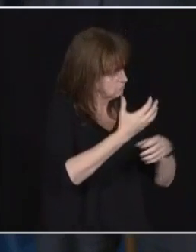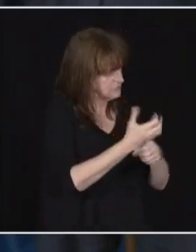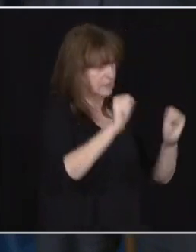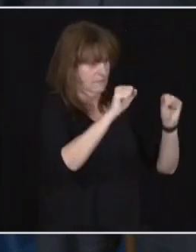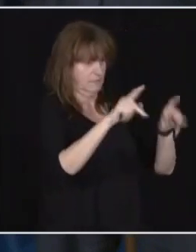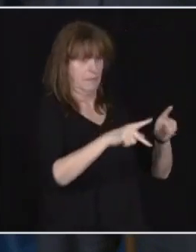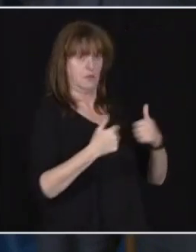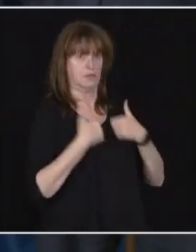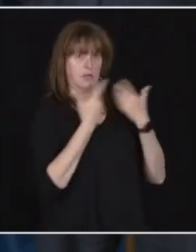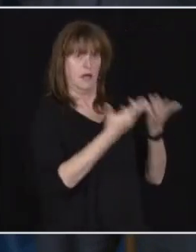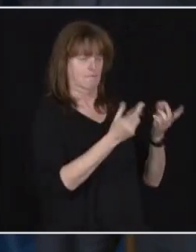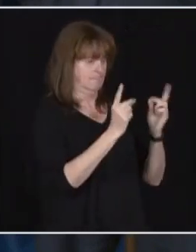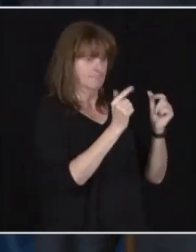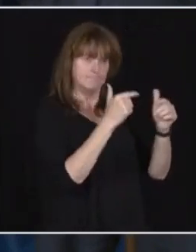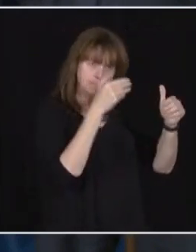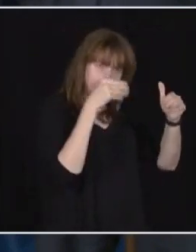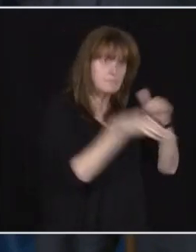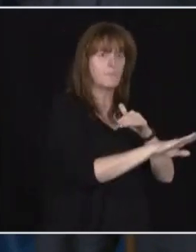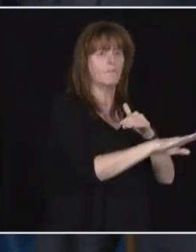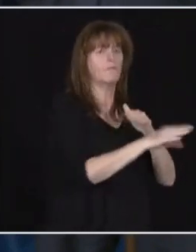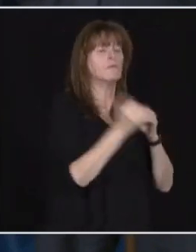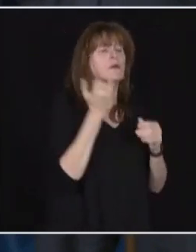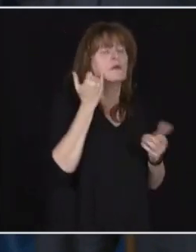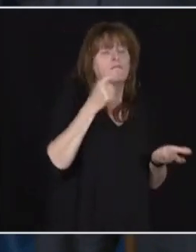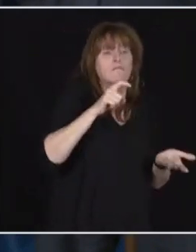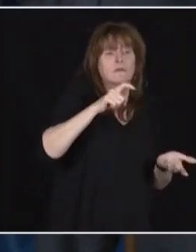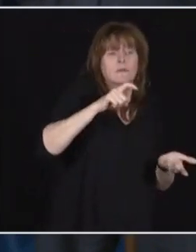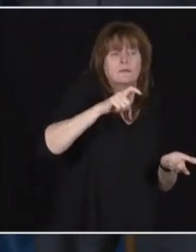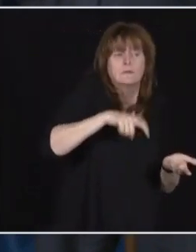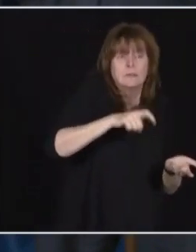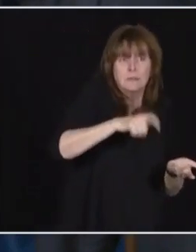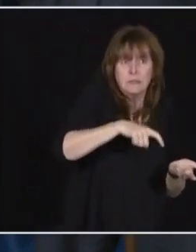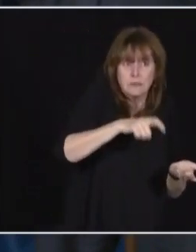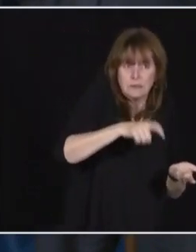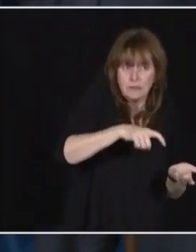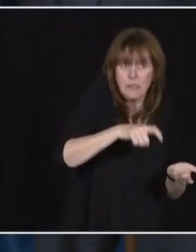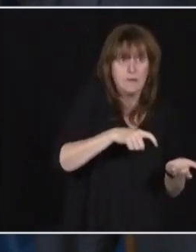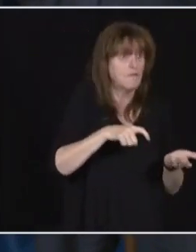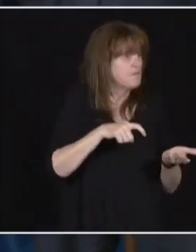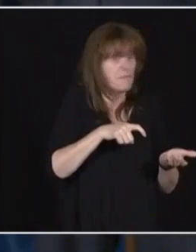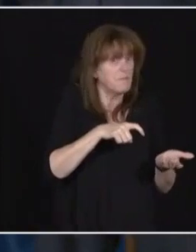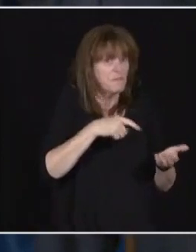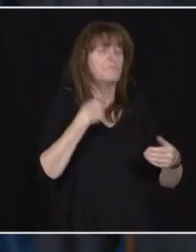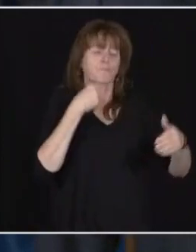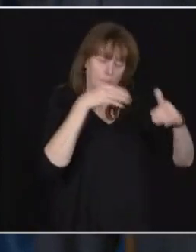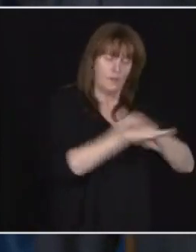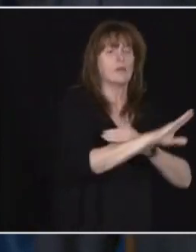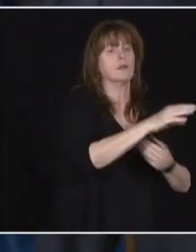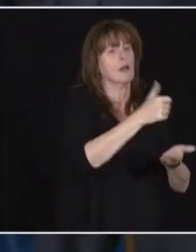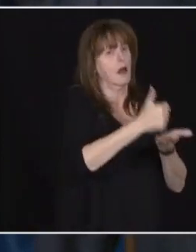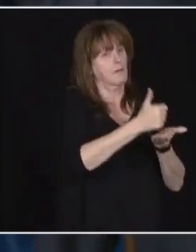know that we will be able to get in there quickly because we want to save lives. It will be important to move